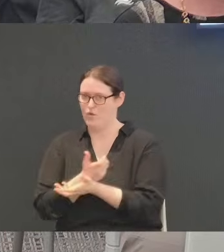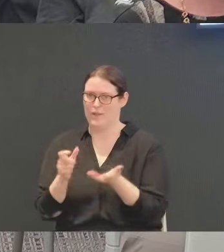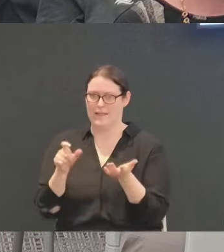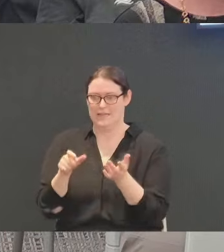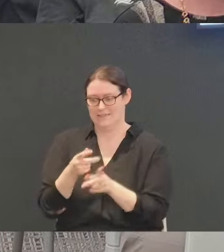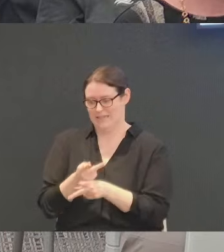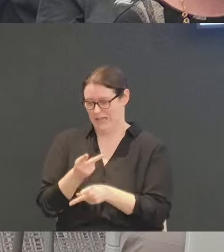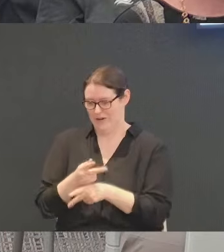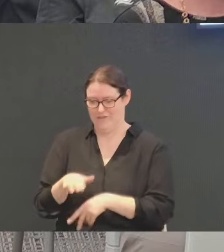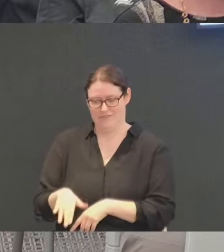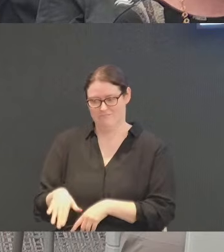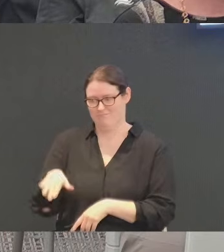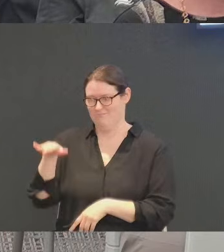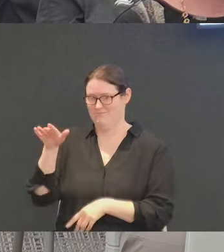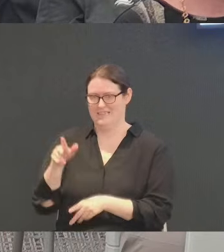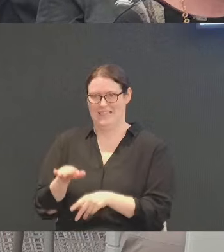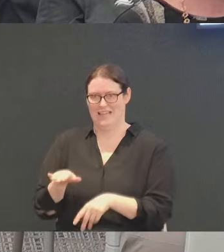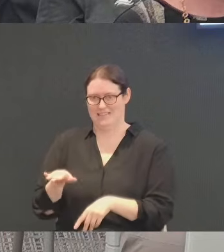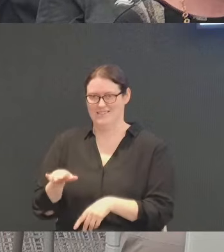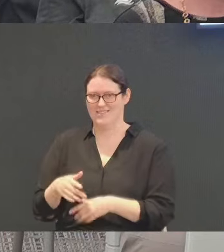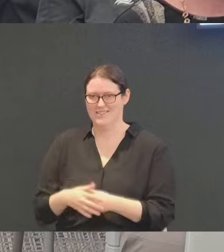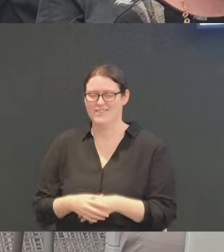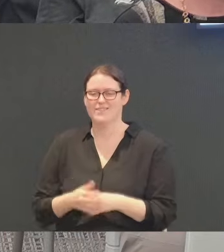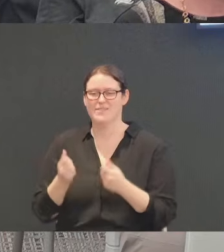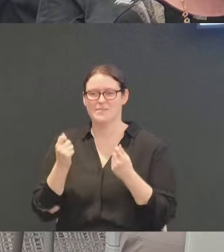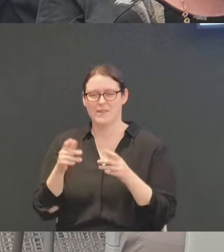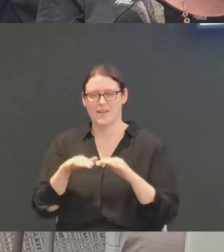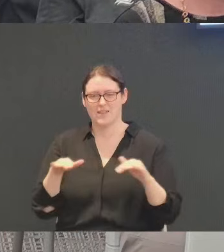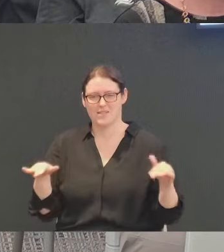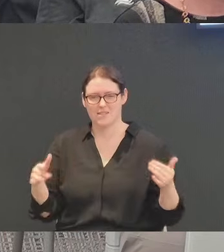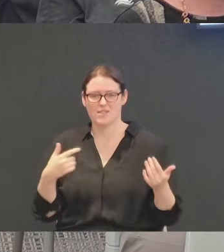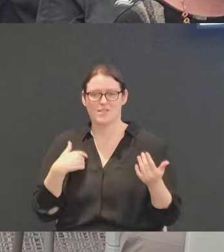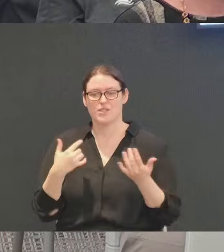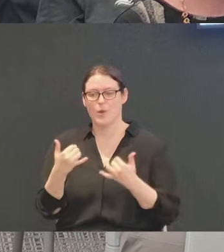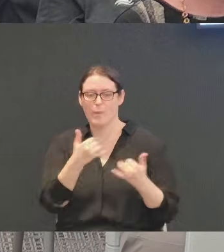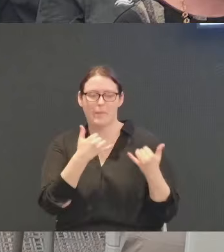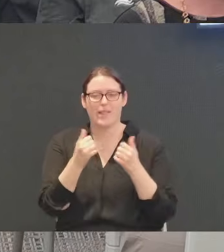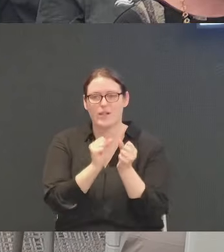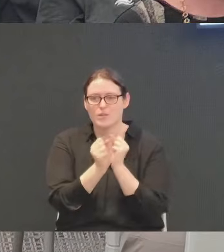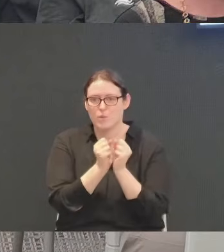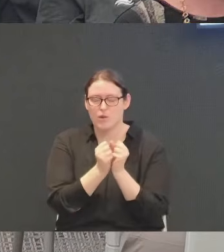child. For many of the kids that we serve, playing a sport is a new experience that they would not